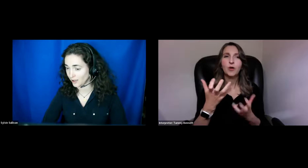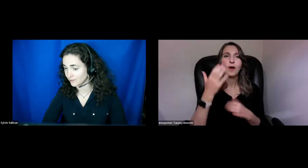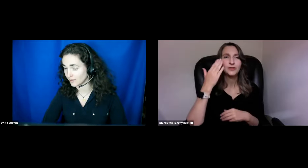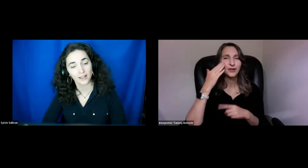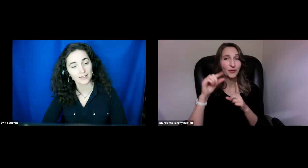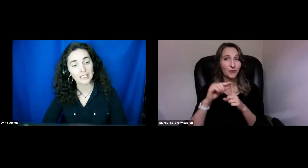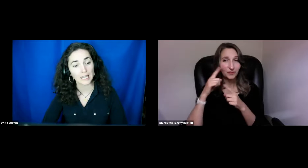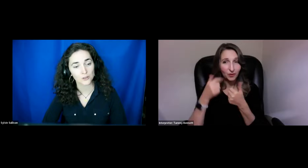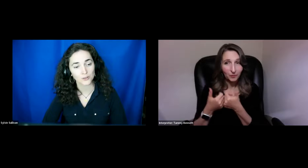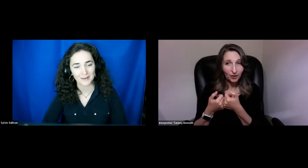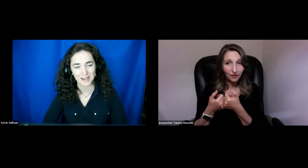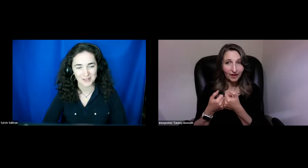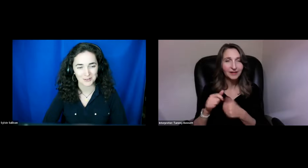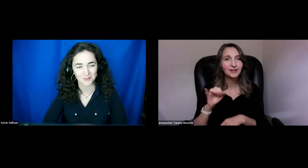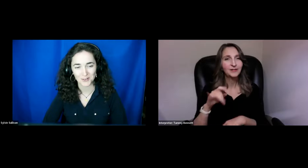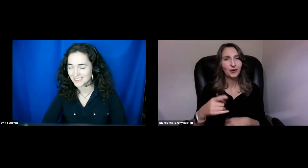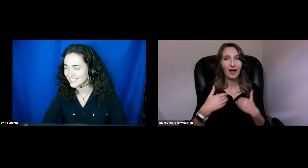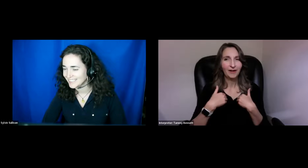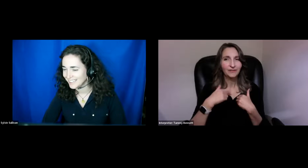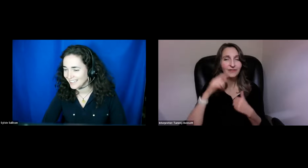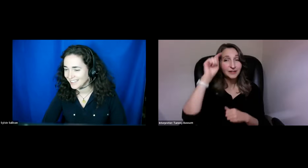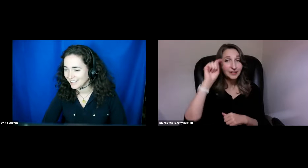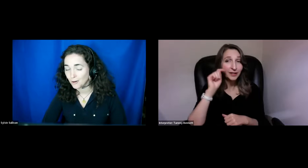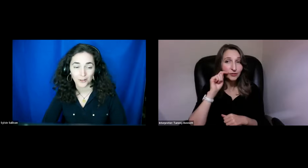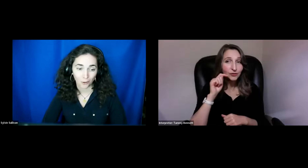So if you have a teenager that might be useful or an adult child?